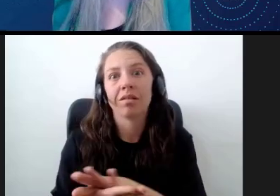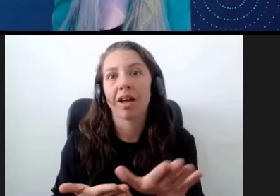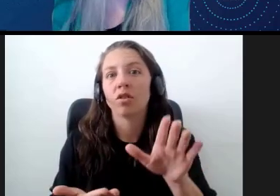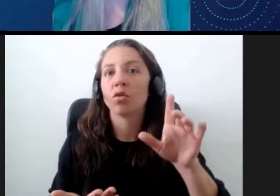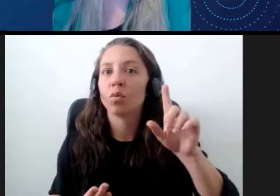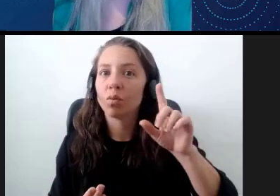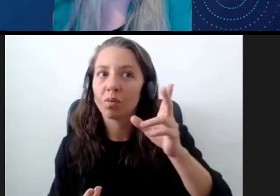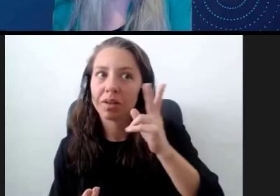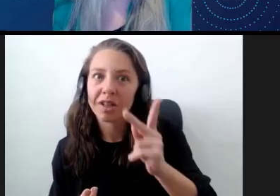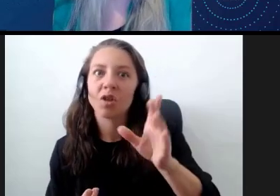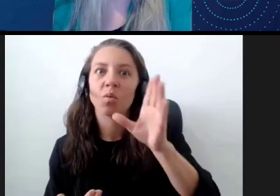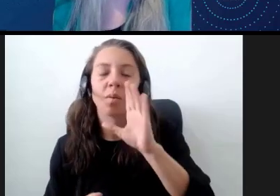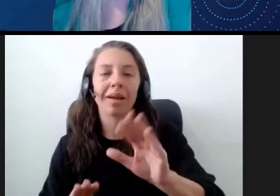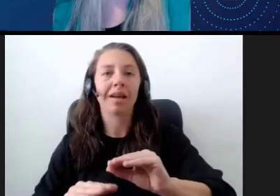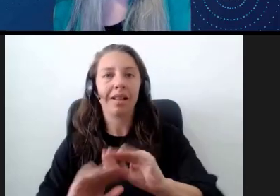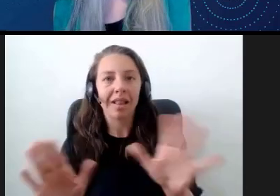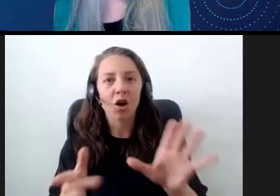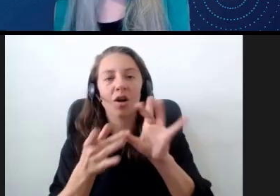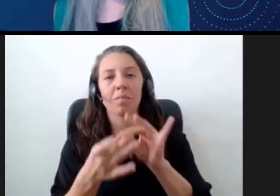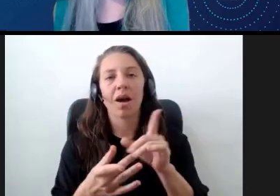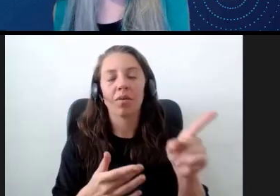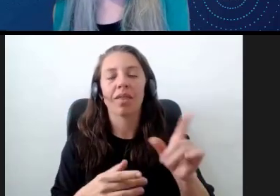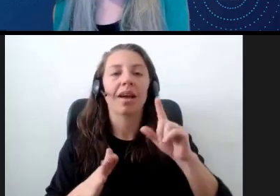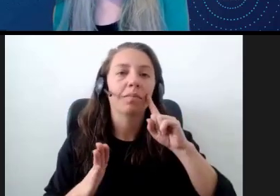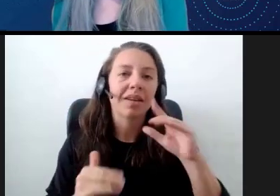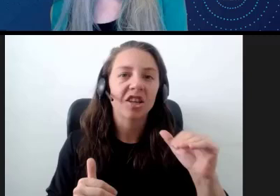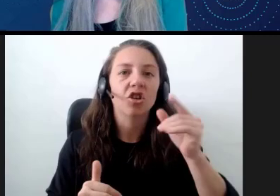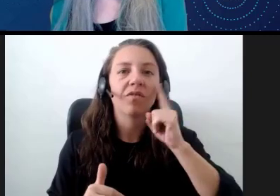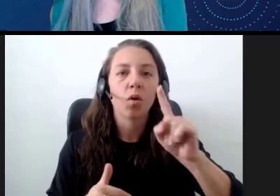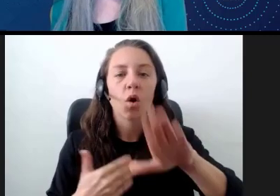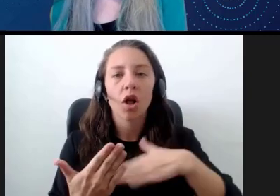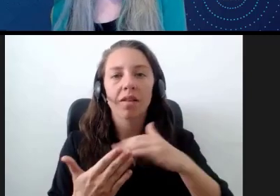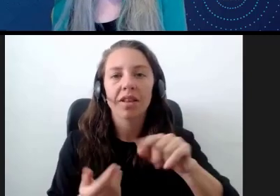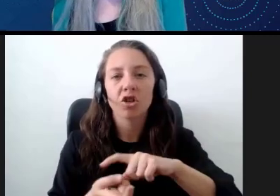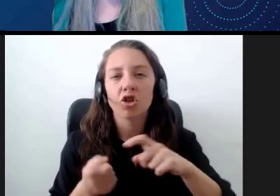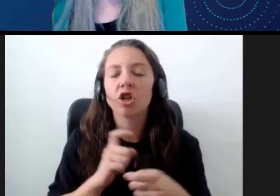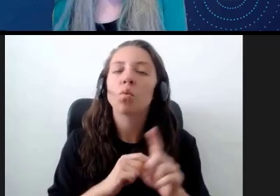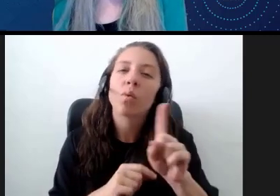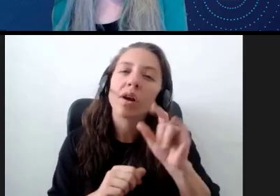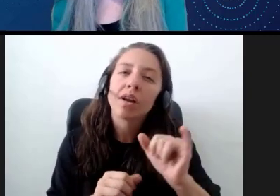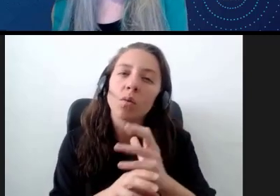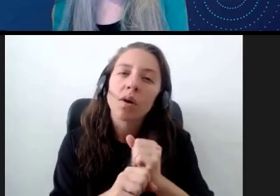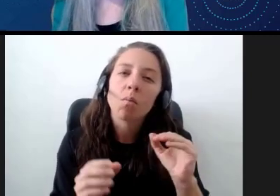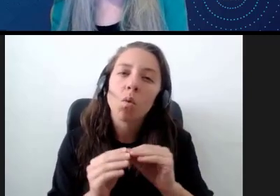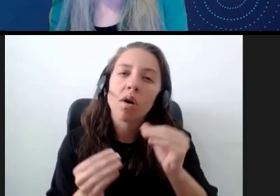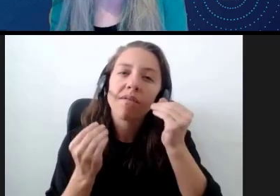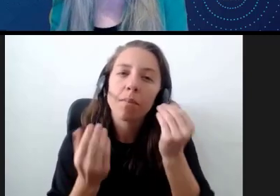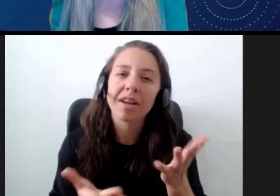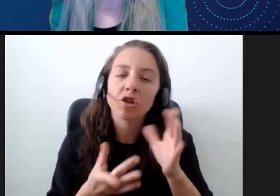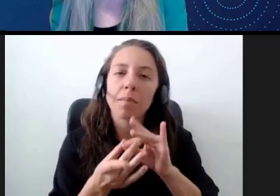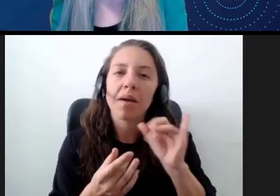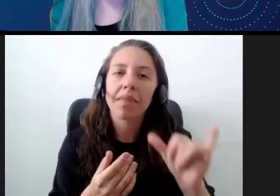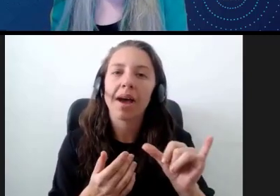among all of the other changes. Where can our research training community find more information about the training grant program